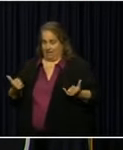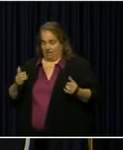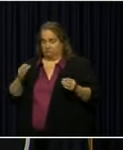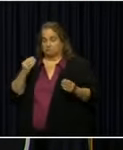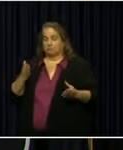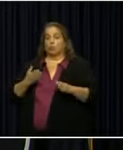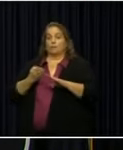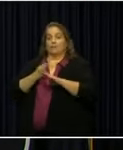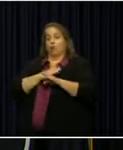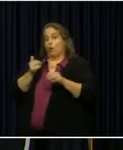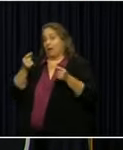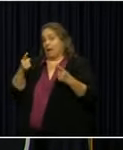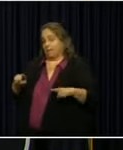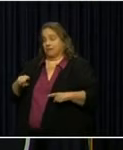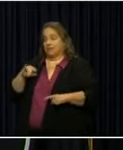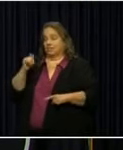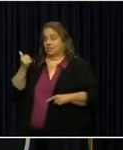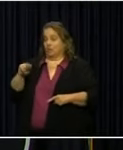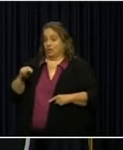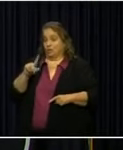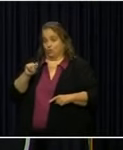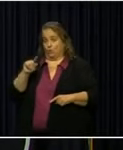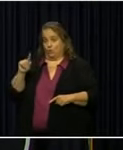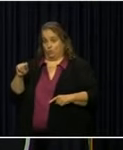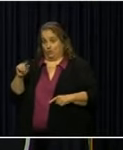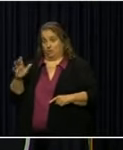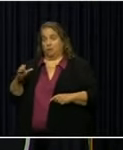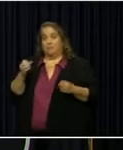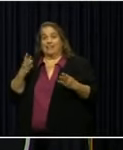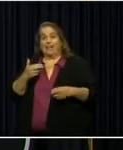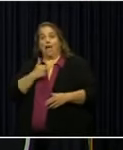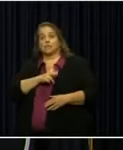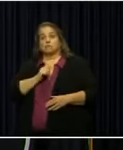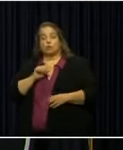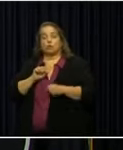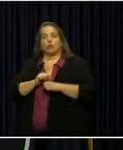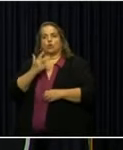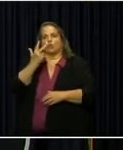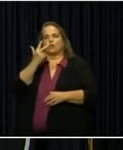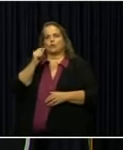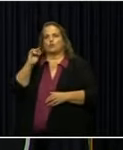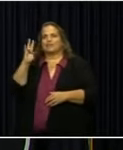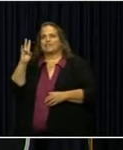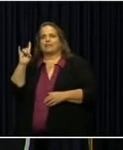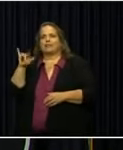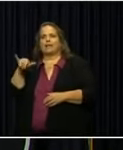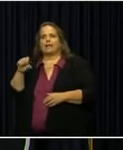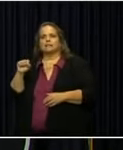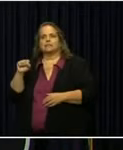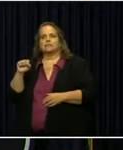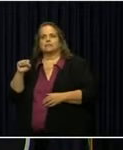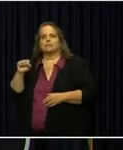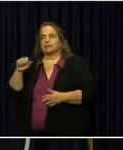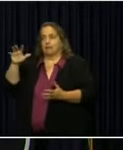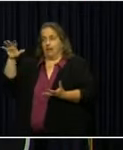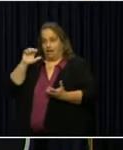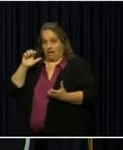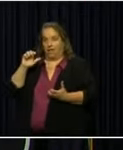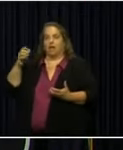WITH DR. STACK.